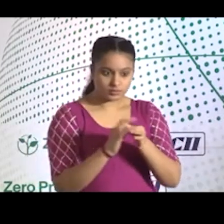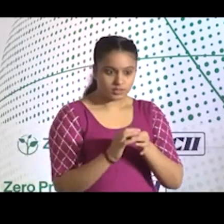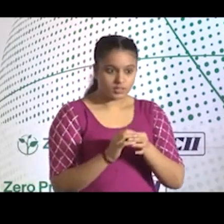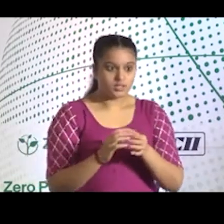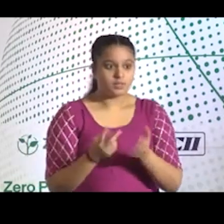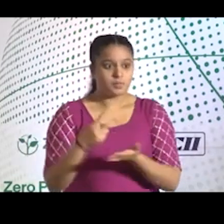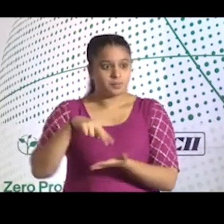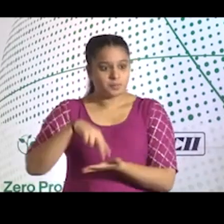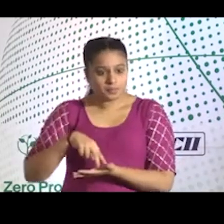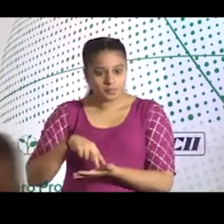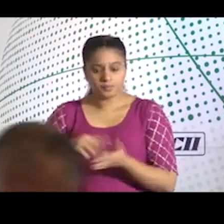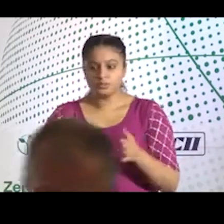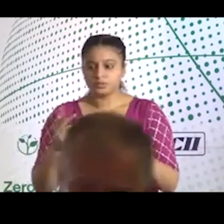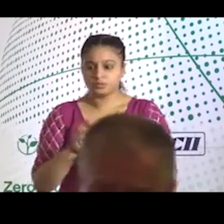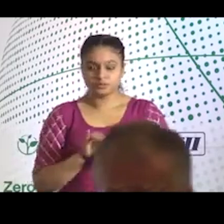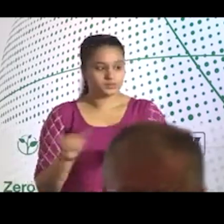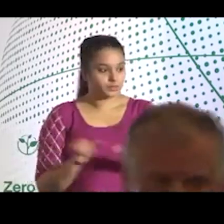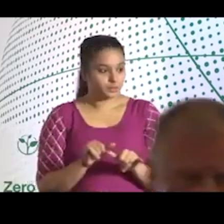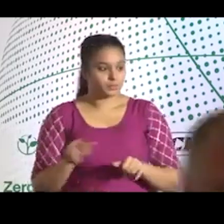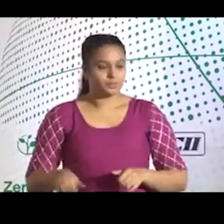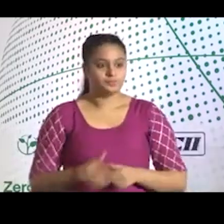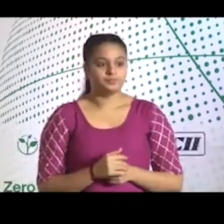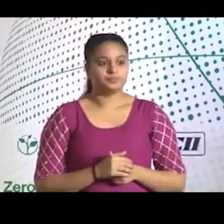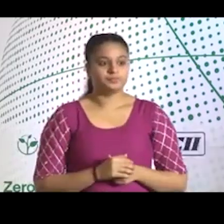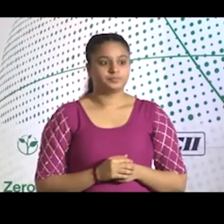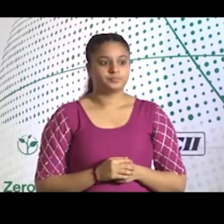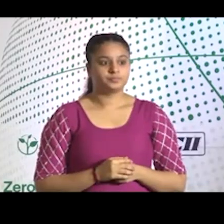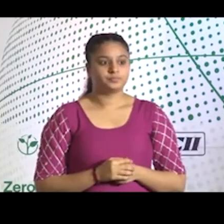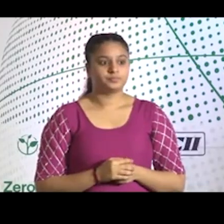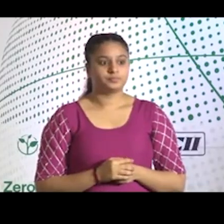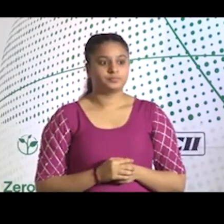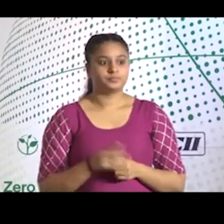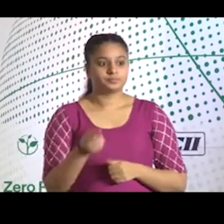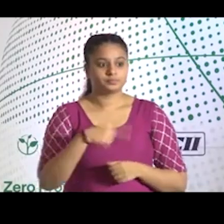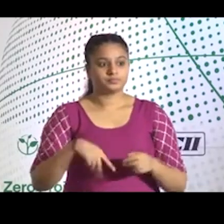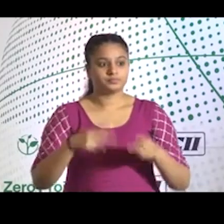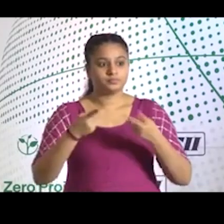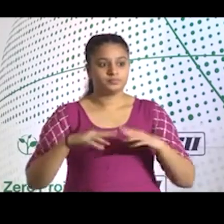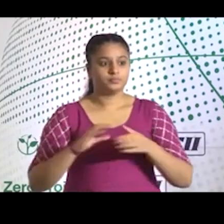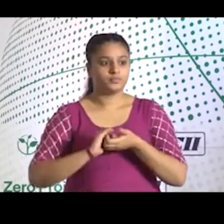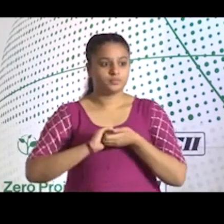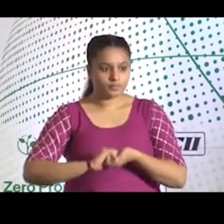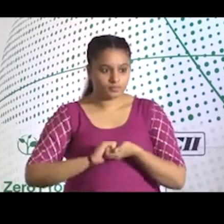and this partnership has helped us in translating the CAA vision into reality.